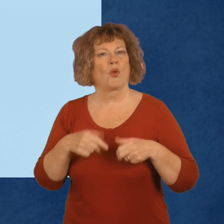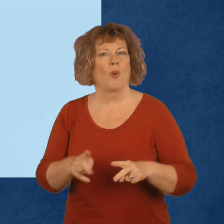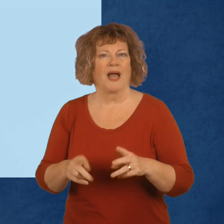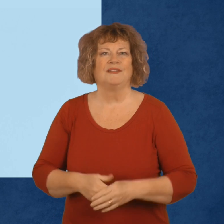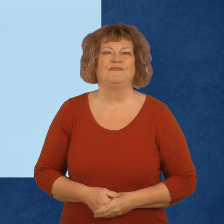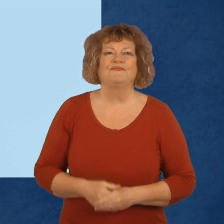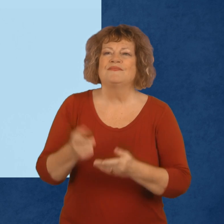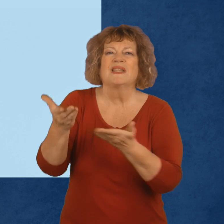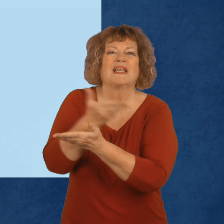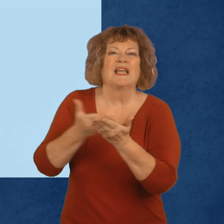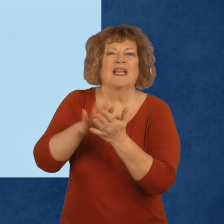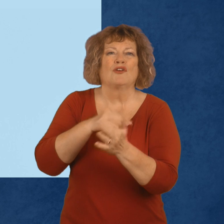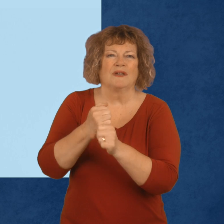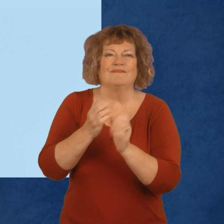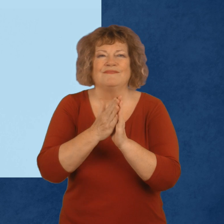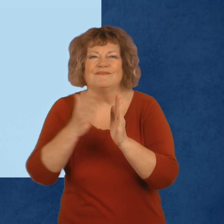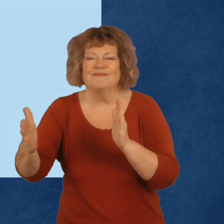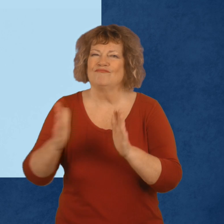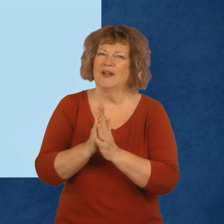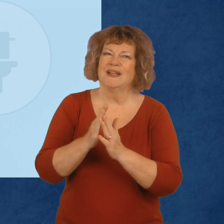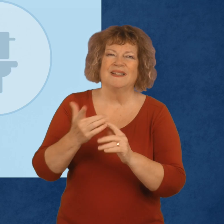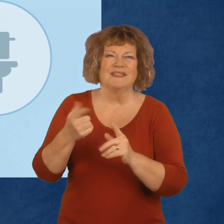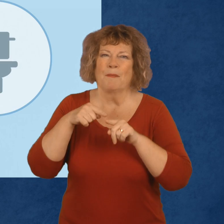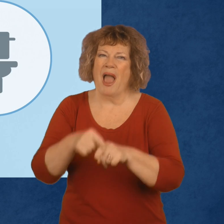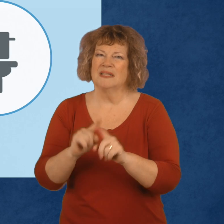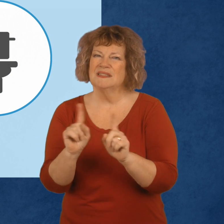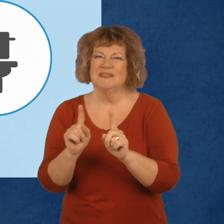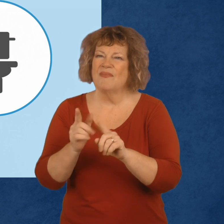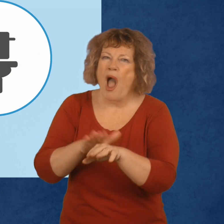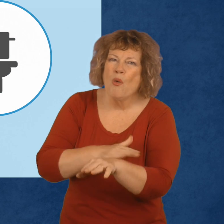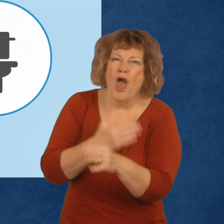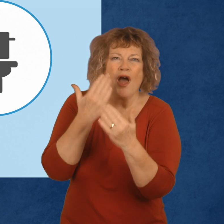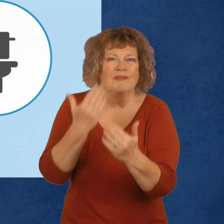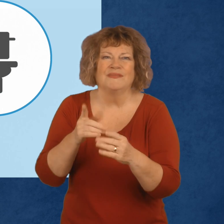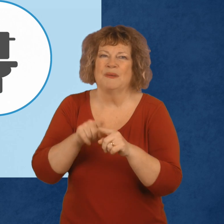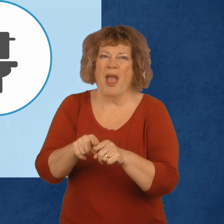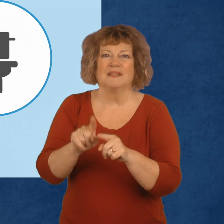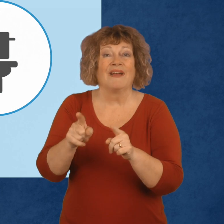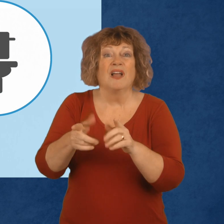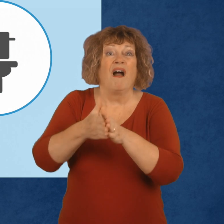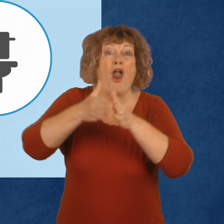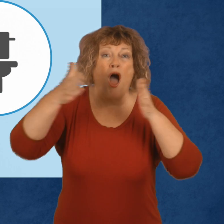the judge will make sure that everyone has a short break. You can also ask the judge if you need a break.